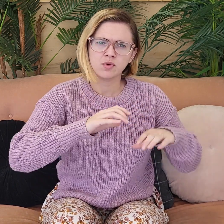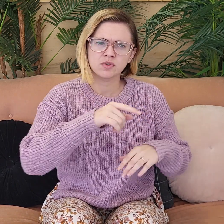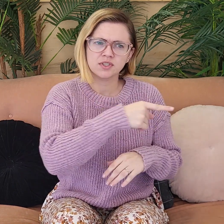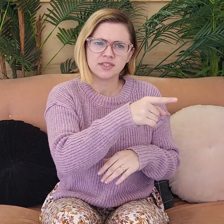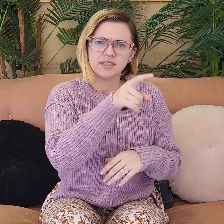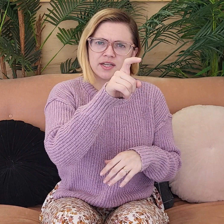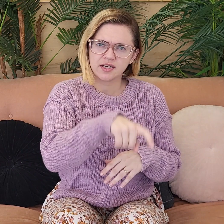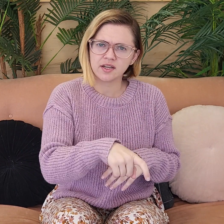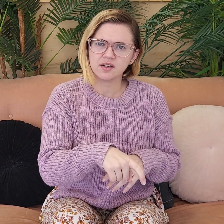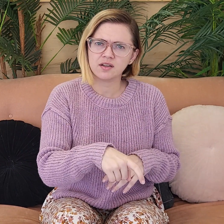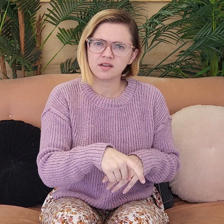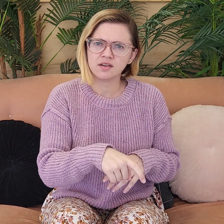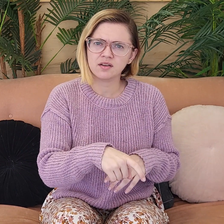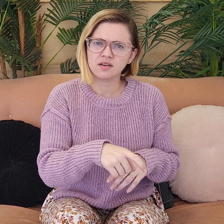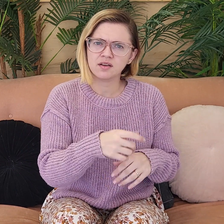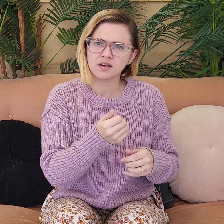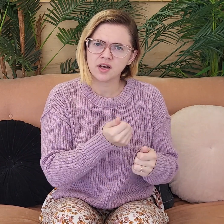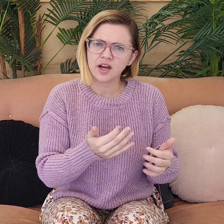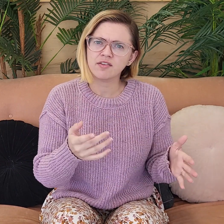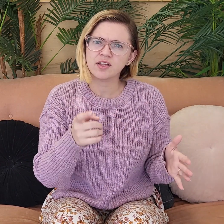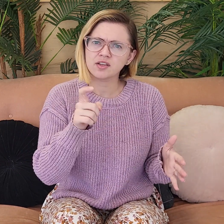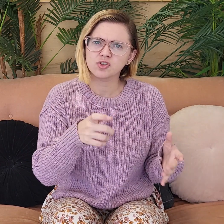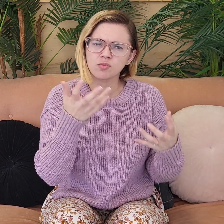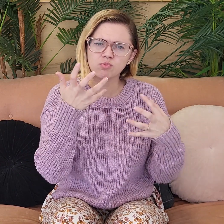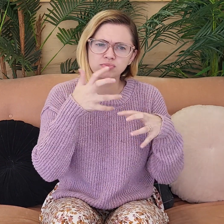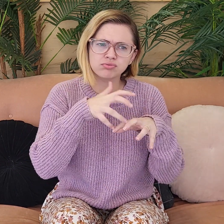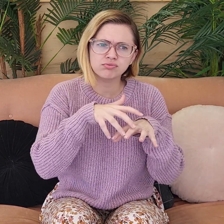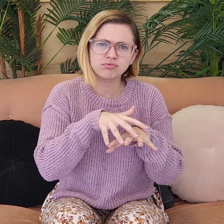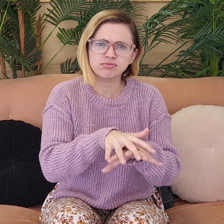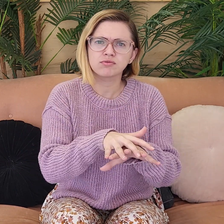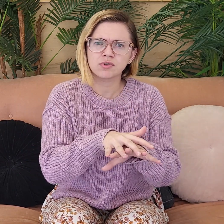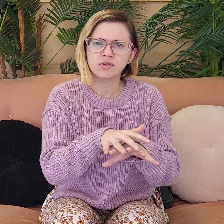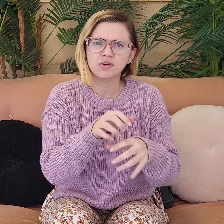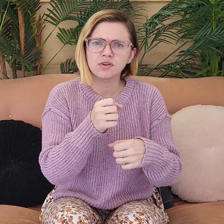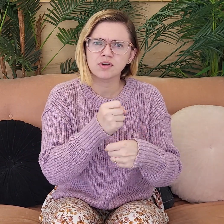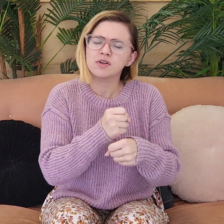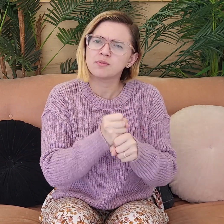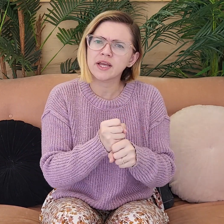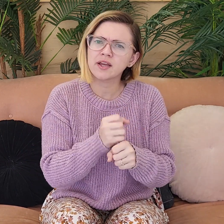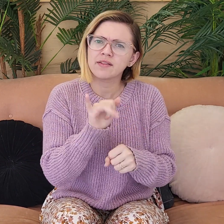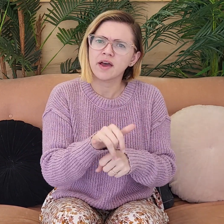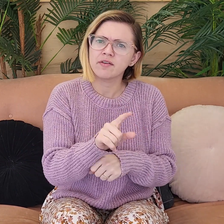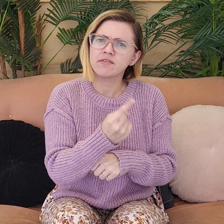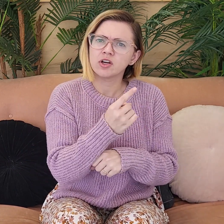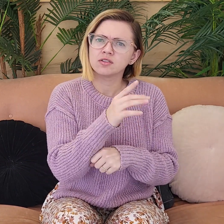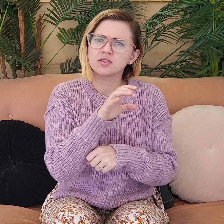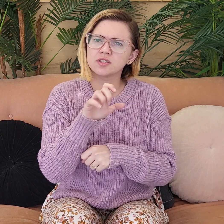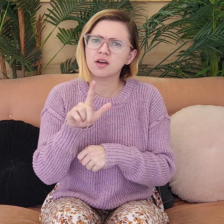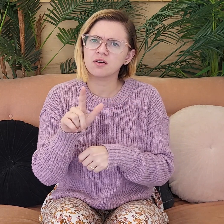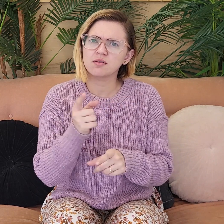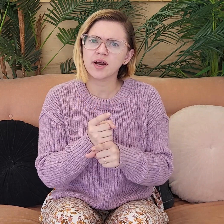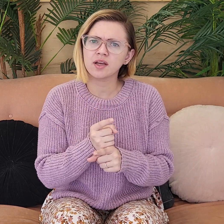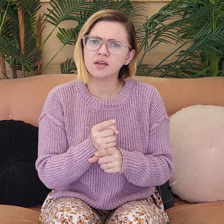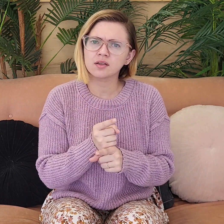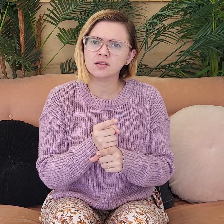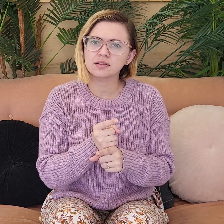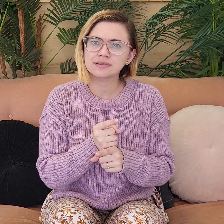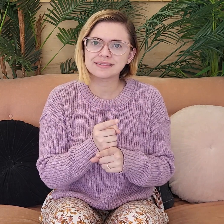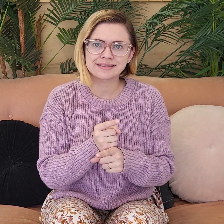all the correct chemicals that they need. Everything should be working together to be able to make that first cell right.